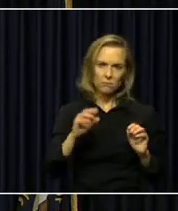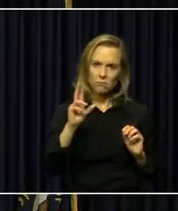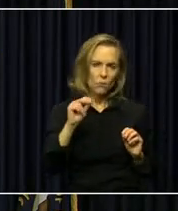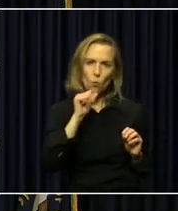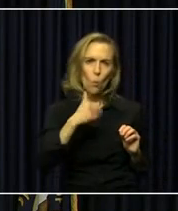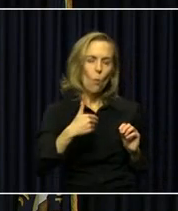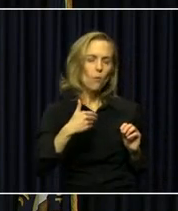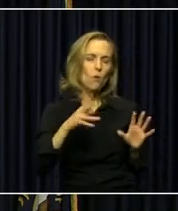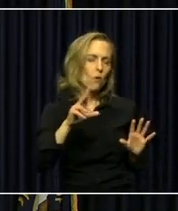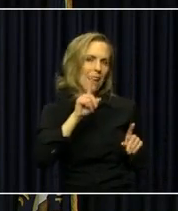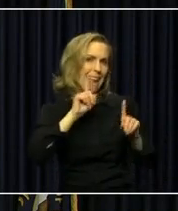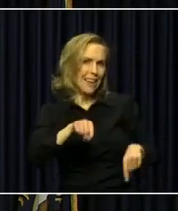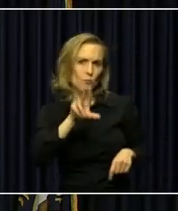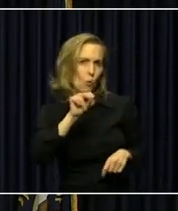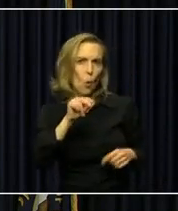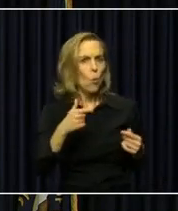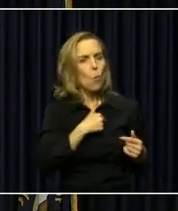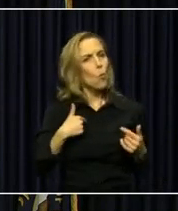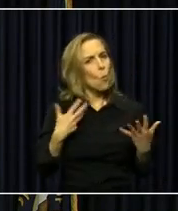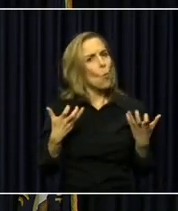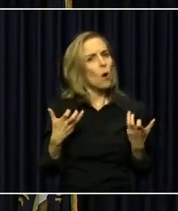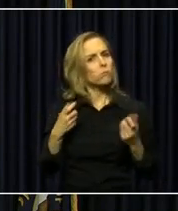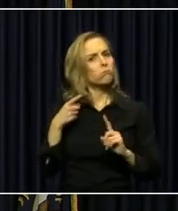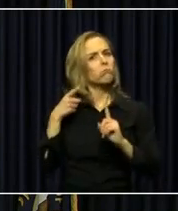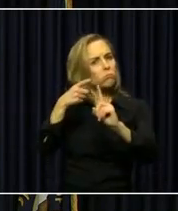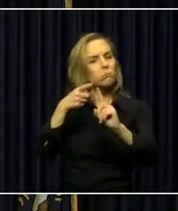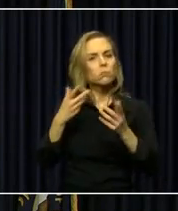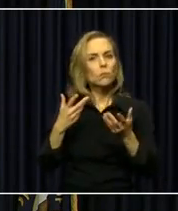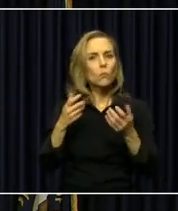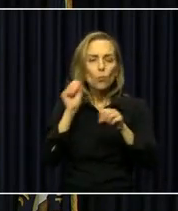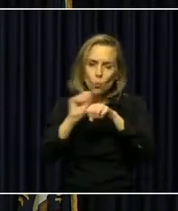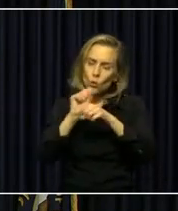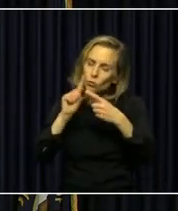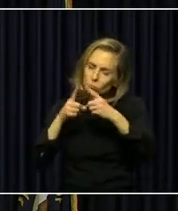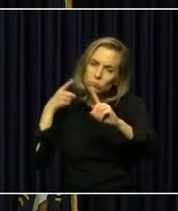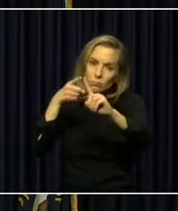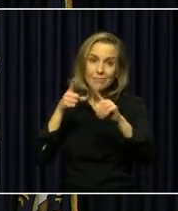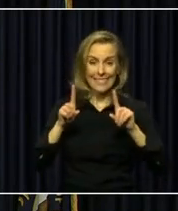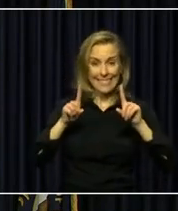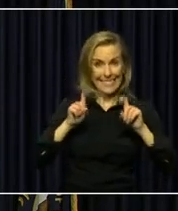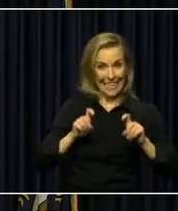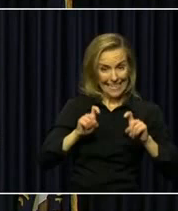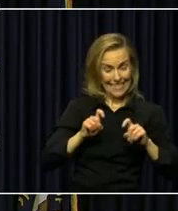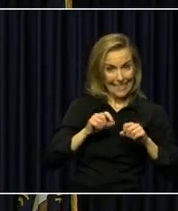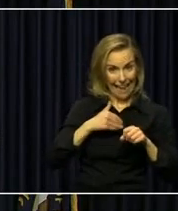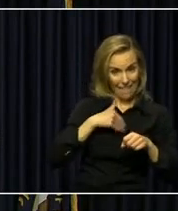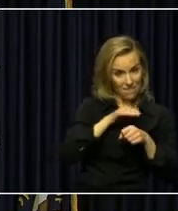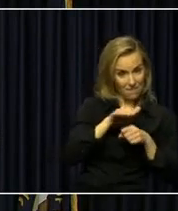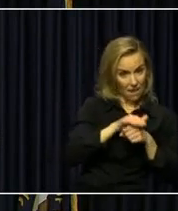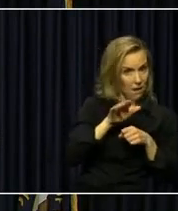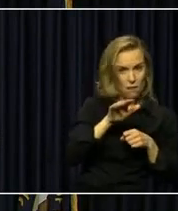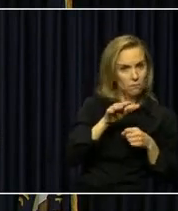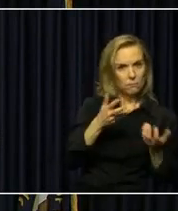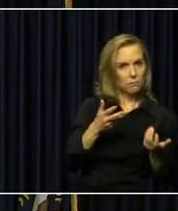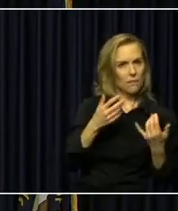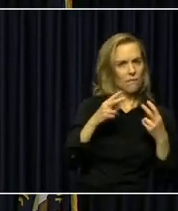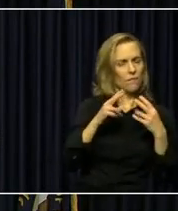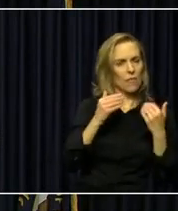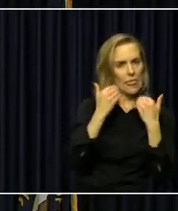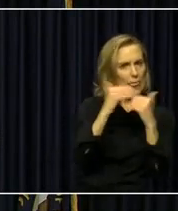DR. KRISTIE MILLER SAID THEY'RE CHOOSING PROTOCOL FOR WHAT THEY CONSIDER A PERSON WHO HAS